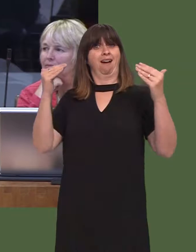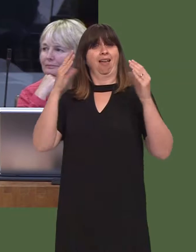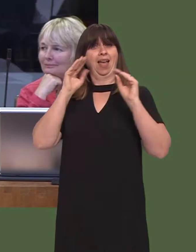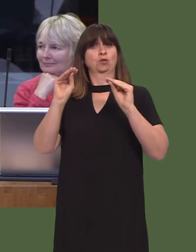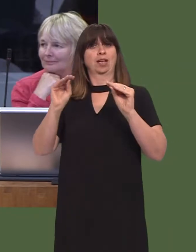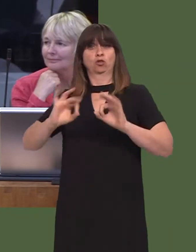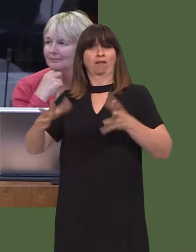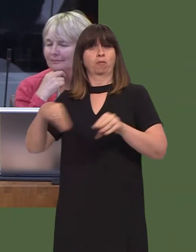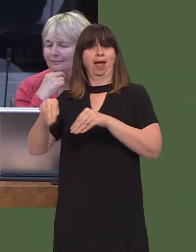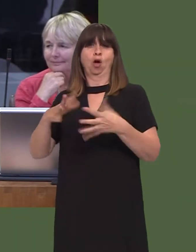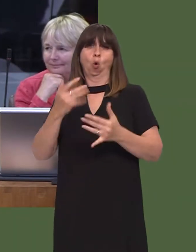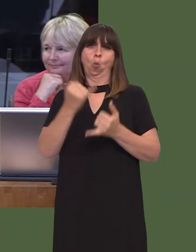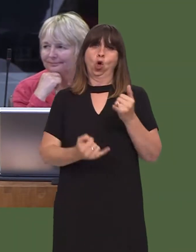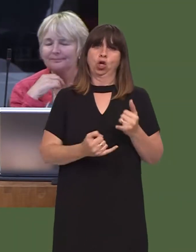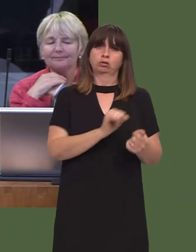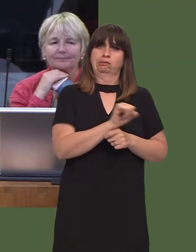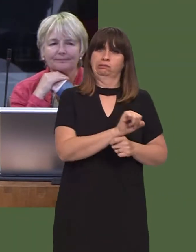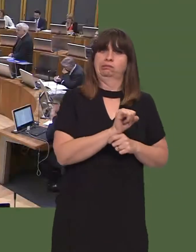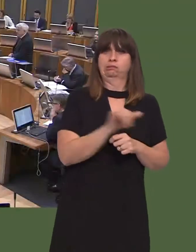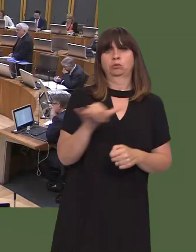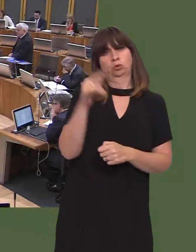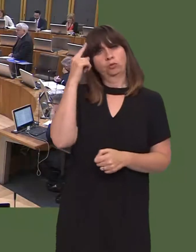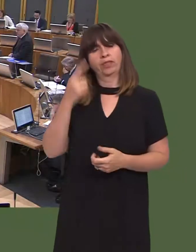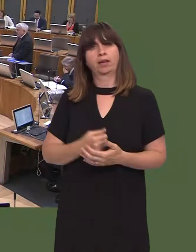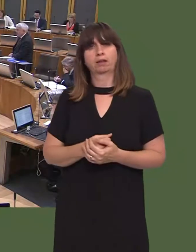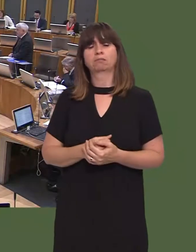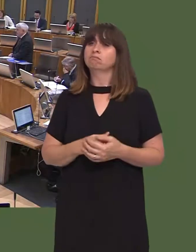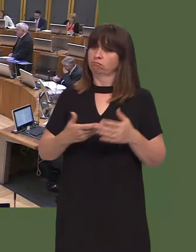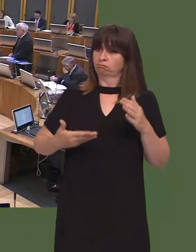Carwyn Jones: I believe weíve put in place a fair package of funding for both undergraduates